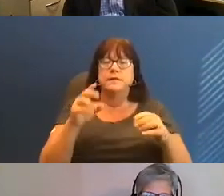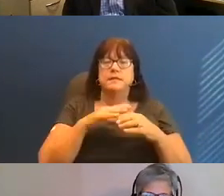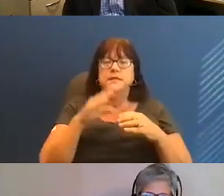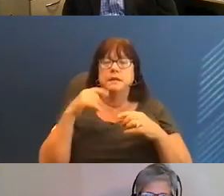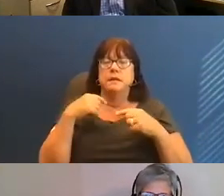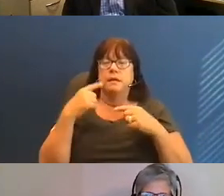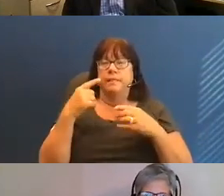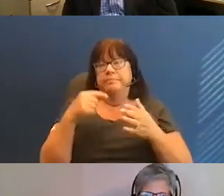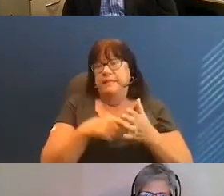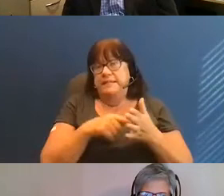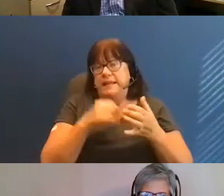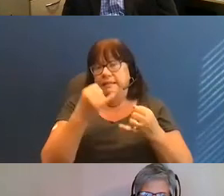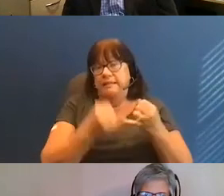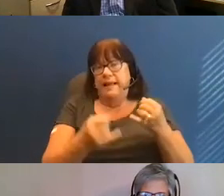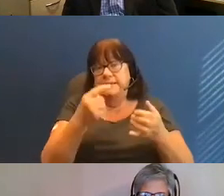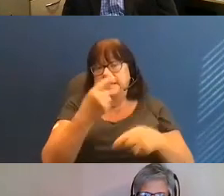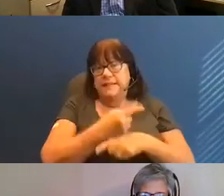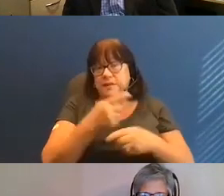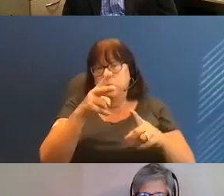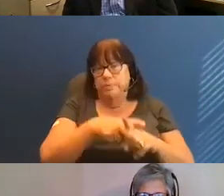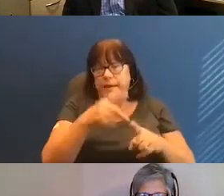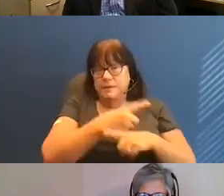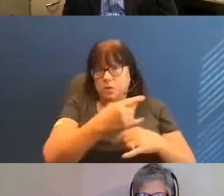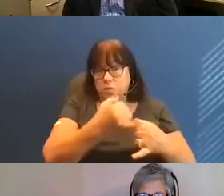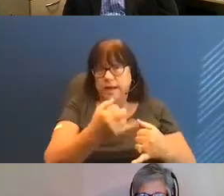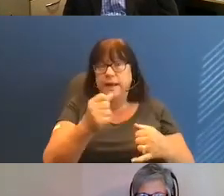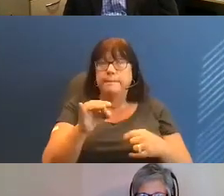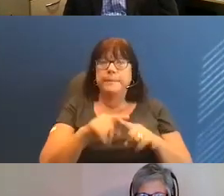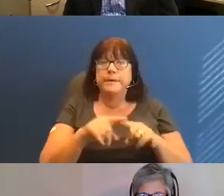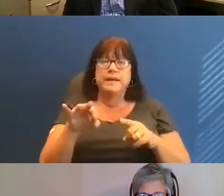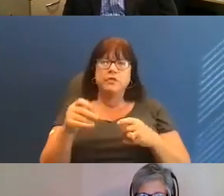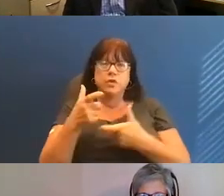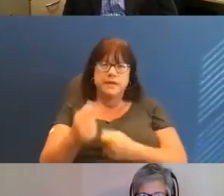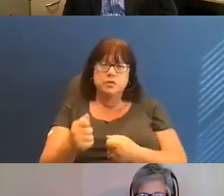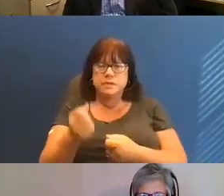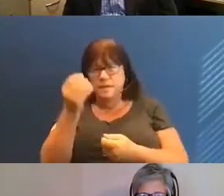you're interested in applying, I guess let Trish know. I think Trish said it might. Yeah, we're